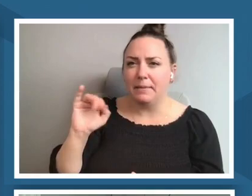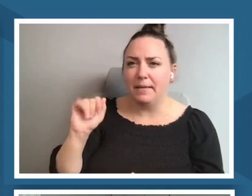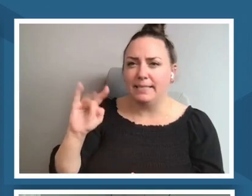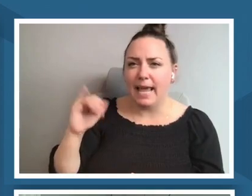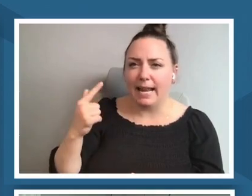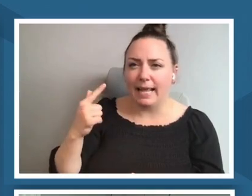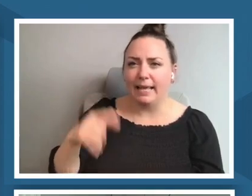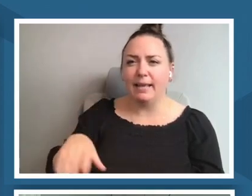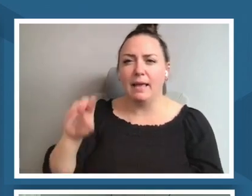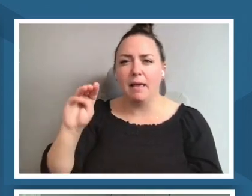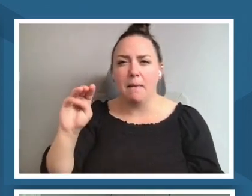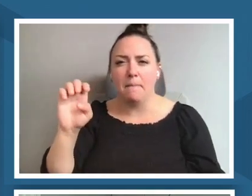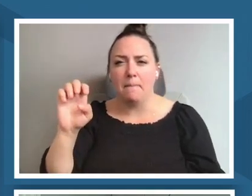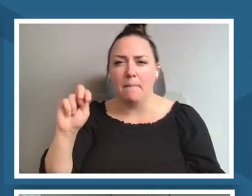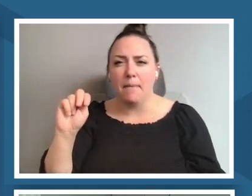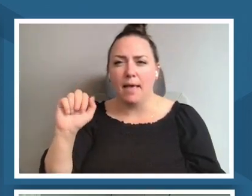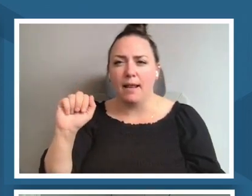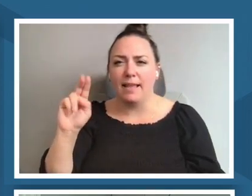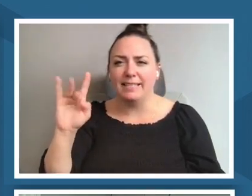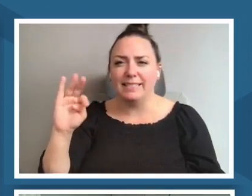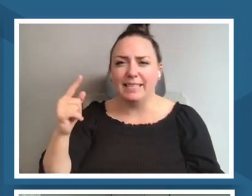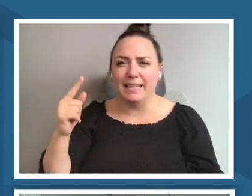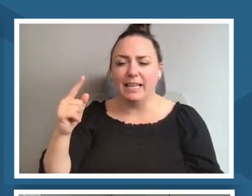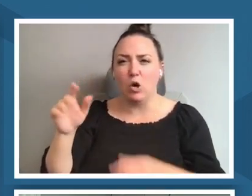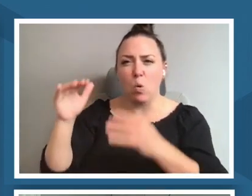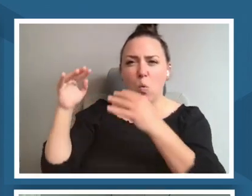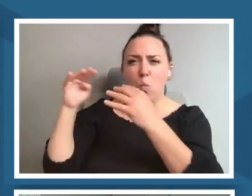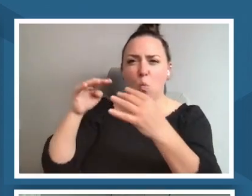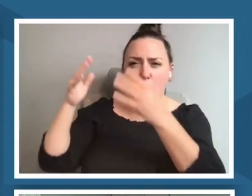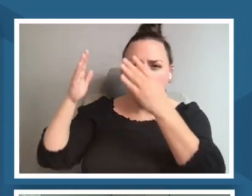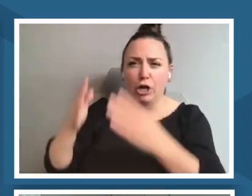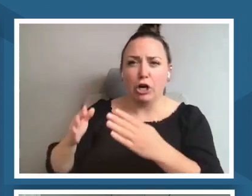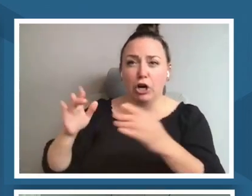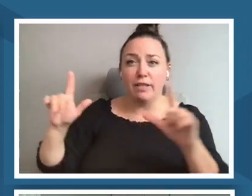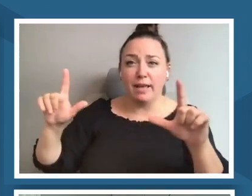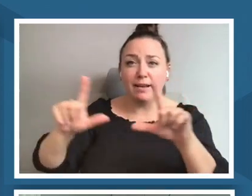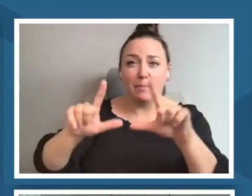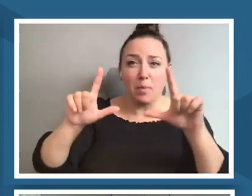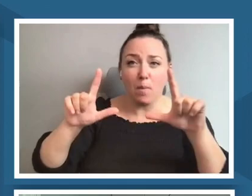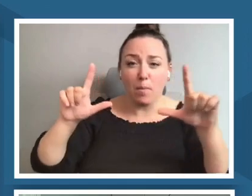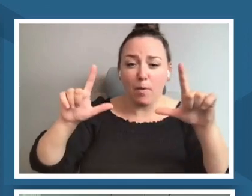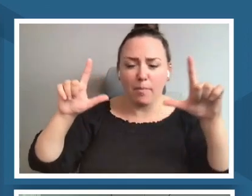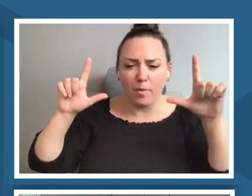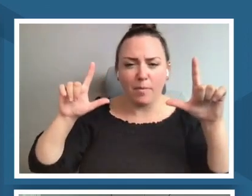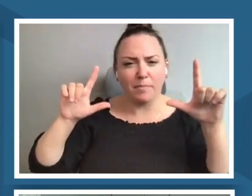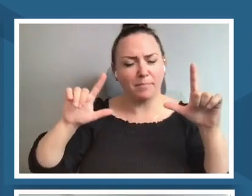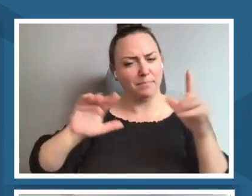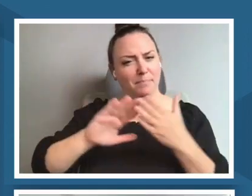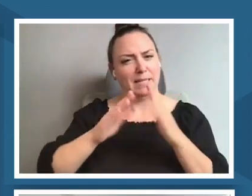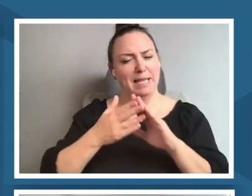more fluffy and cloud-like as we got